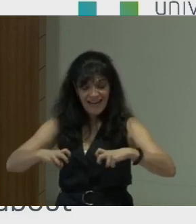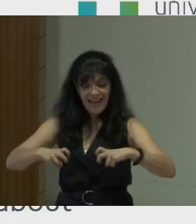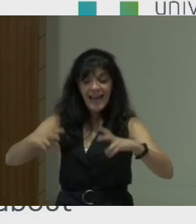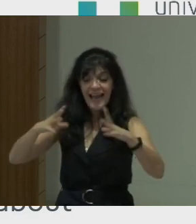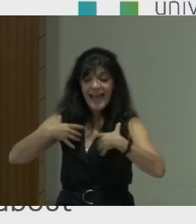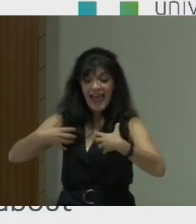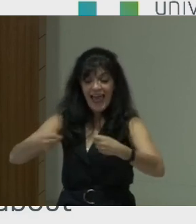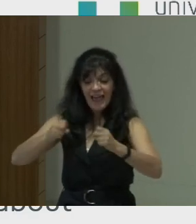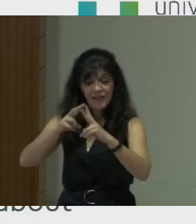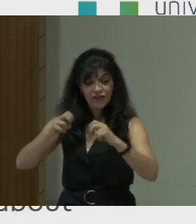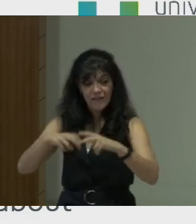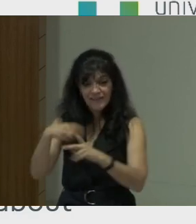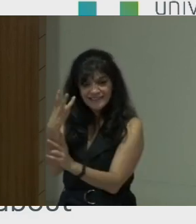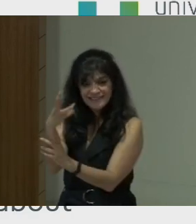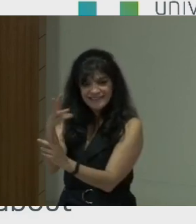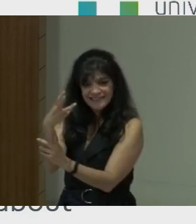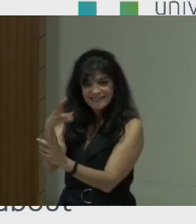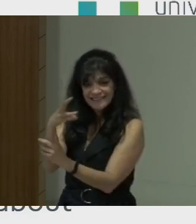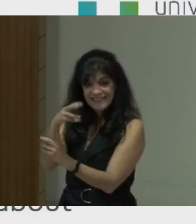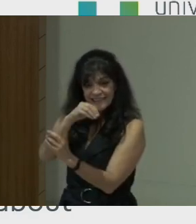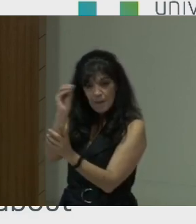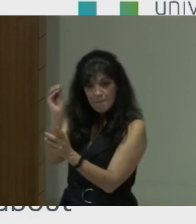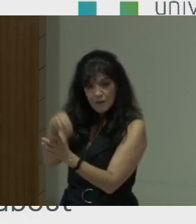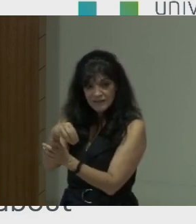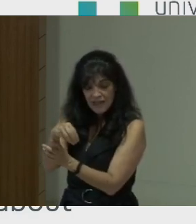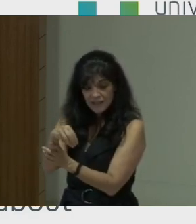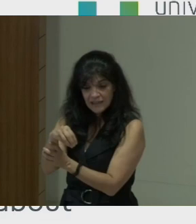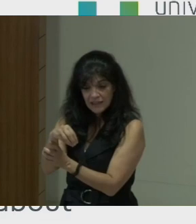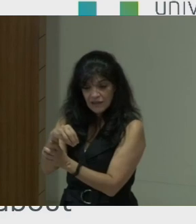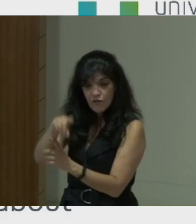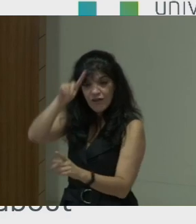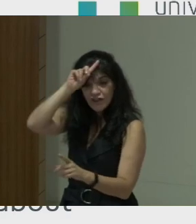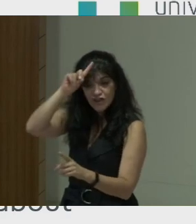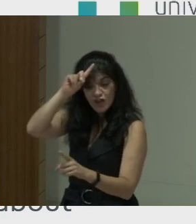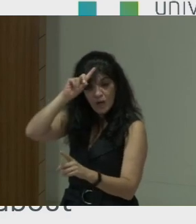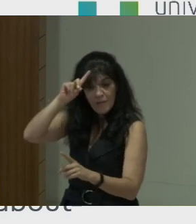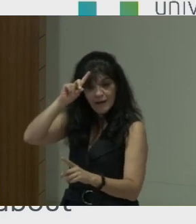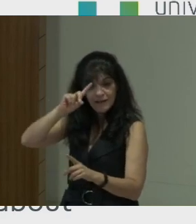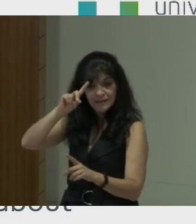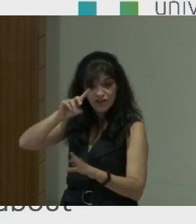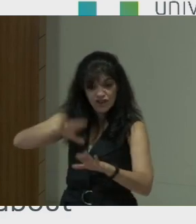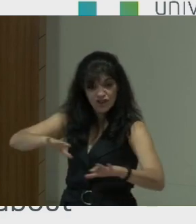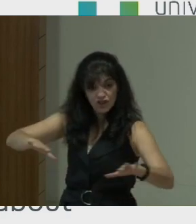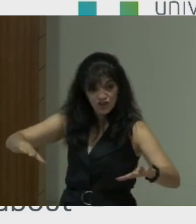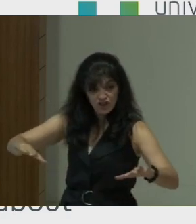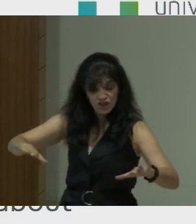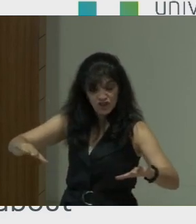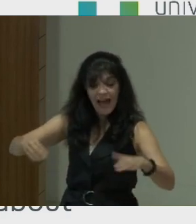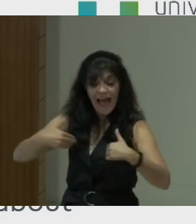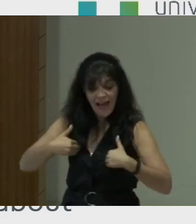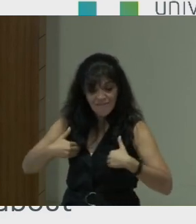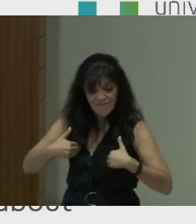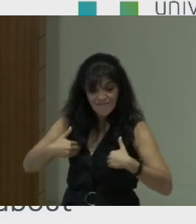They say that 16% of the German population of children has at least one